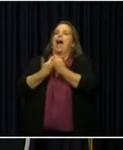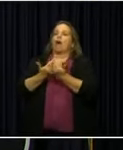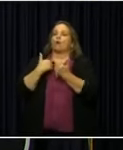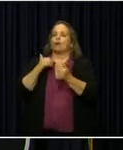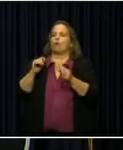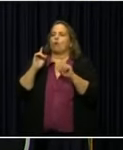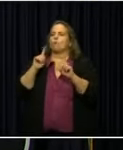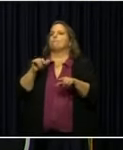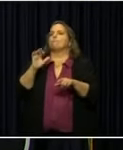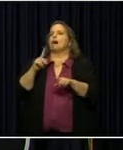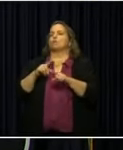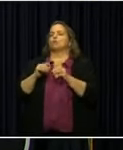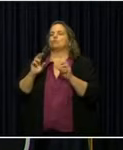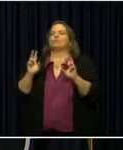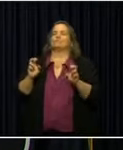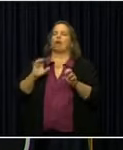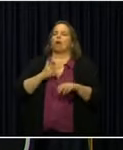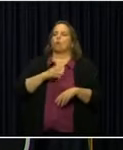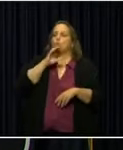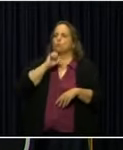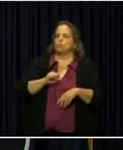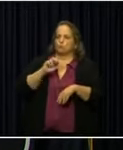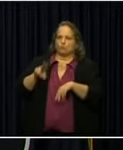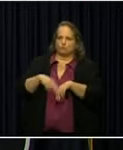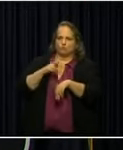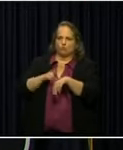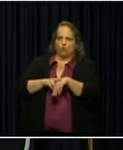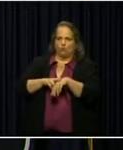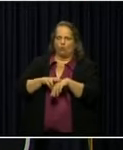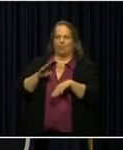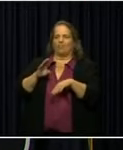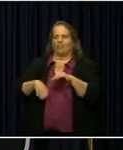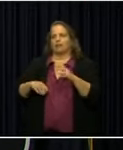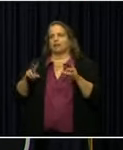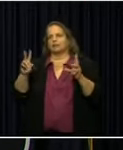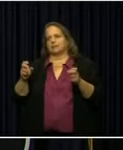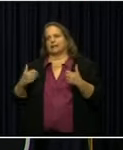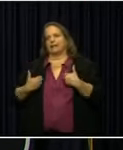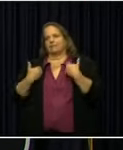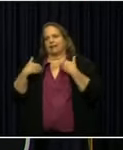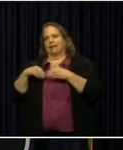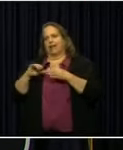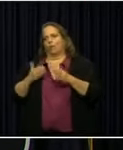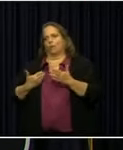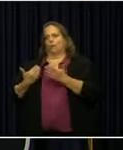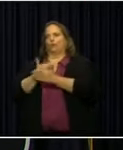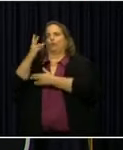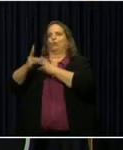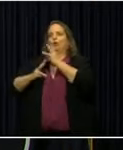HAVE SOME LOOSENING IN THE HEALTH CARE AREA, AND DEPENDING